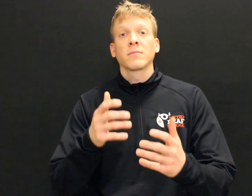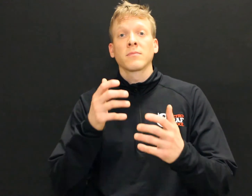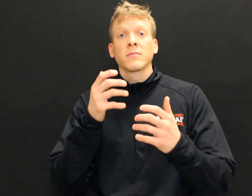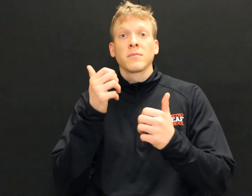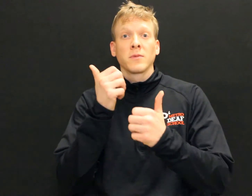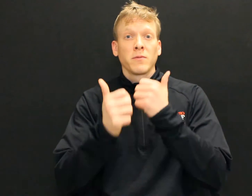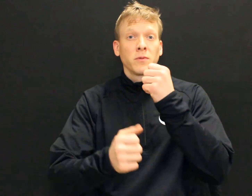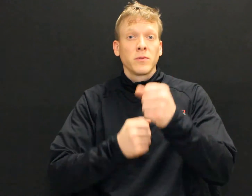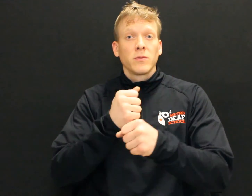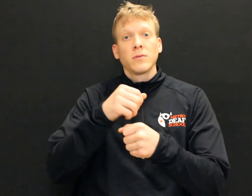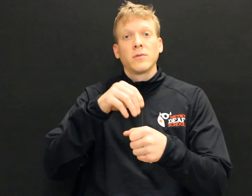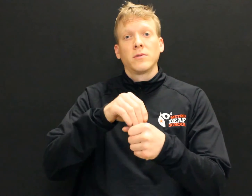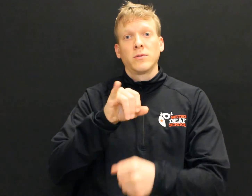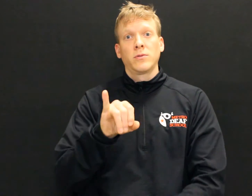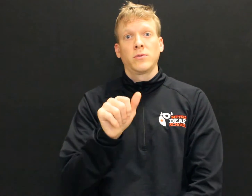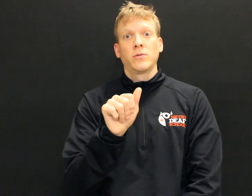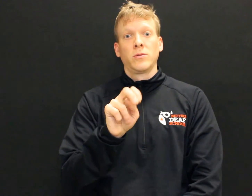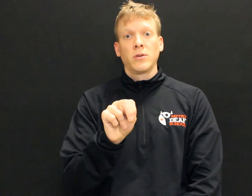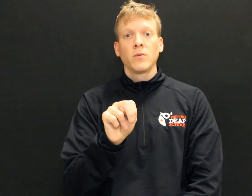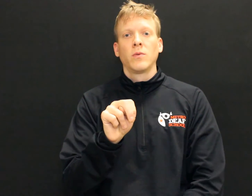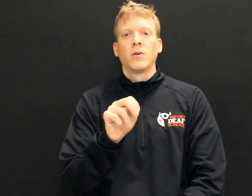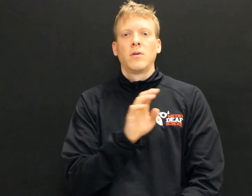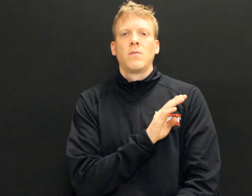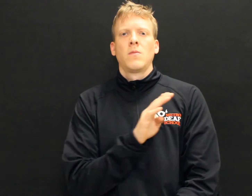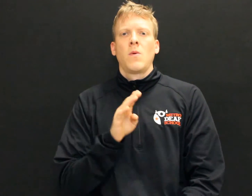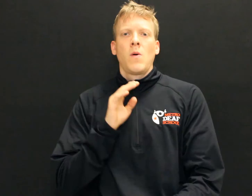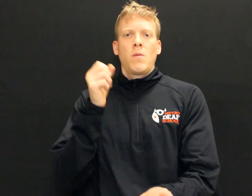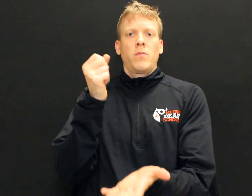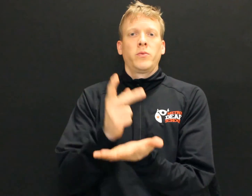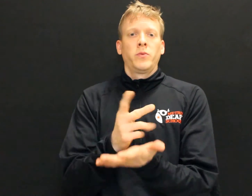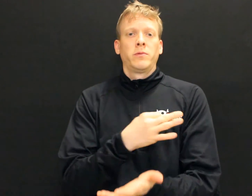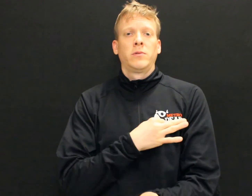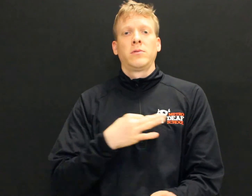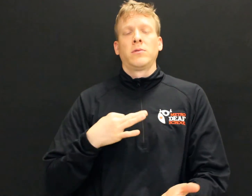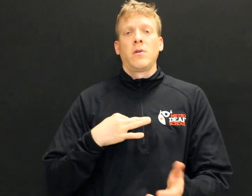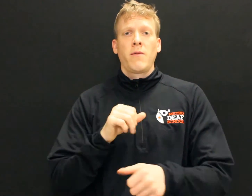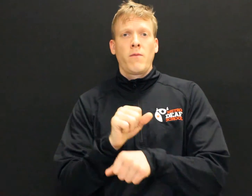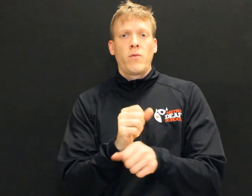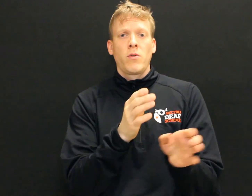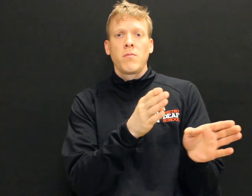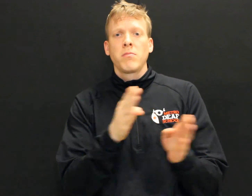Every January, the board approves a staff work plan